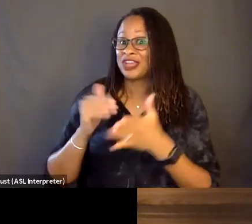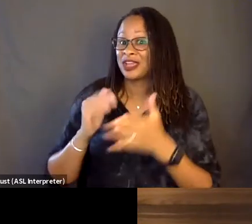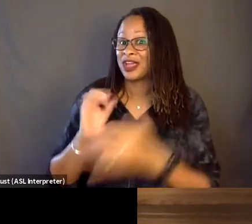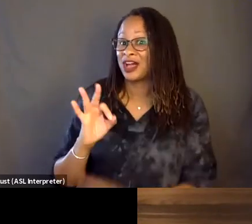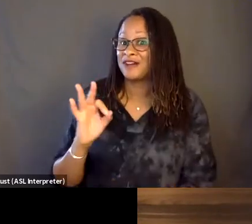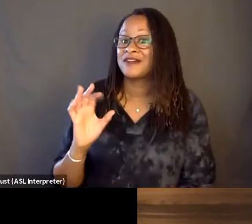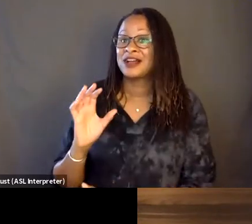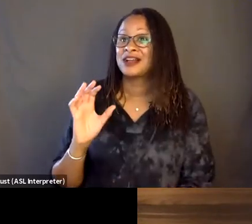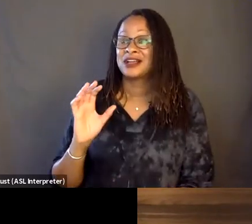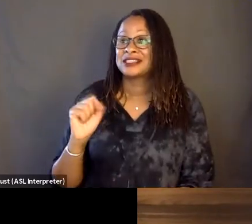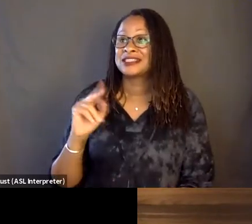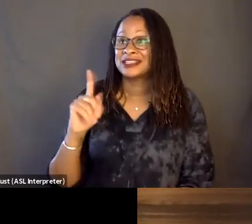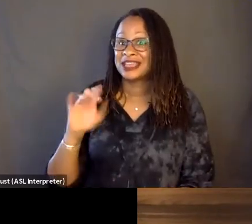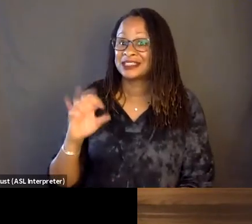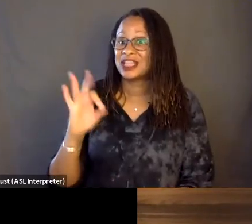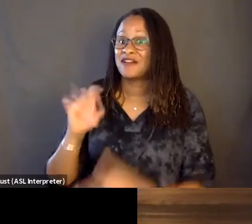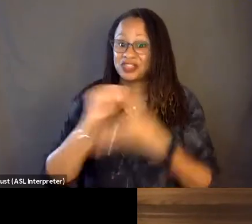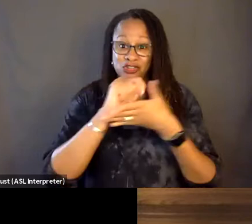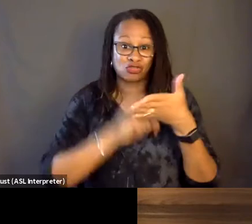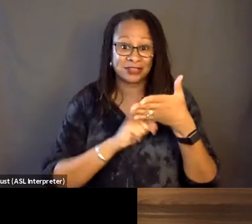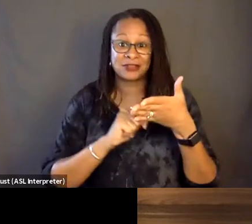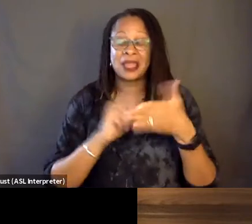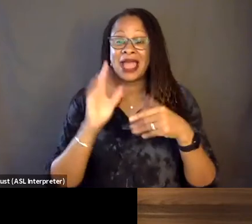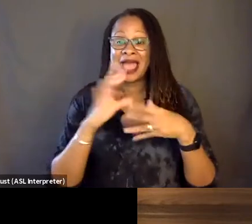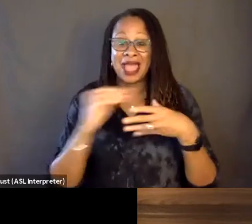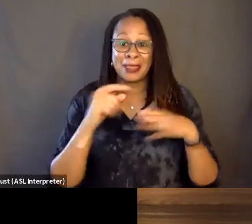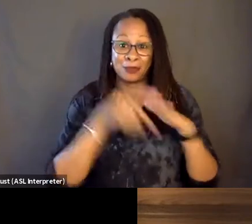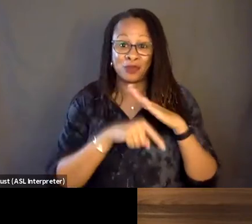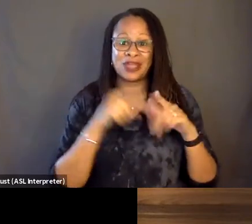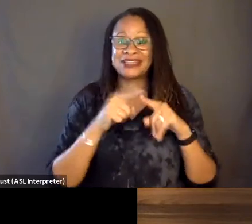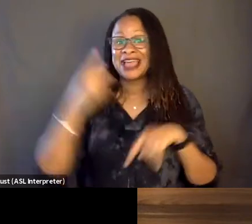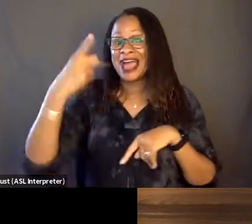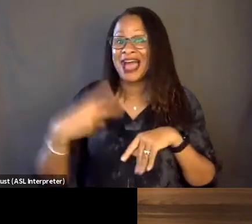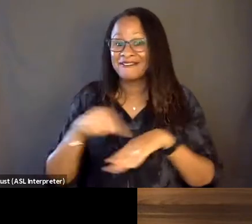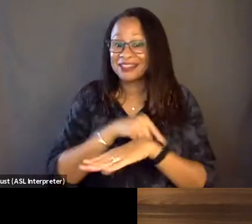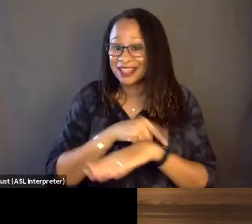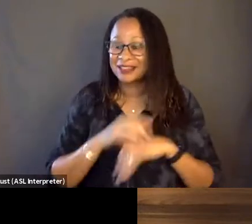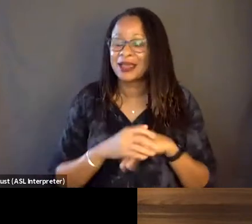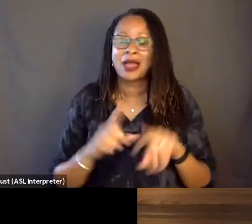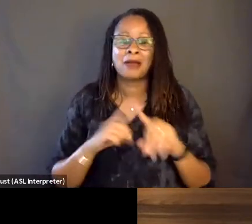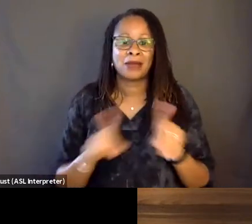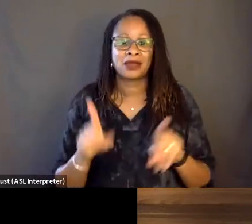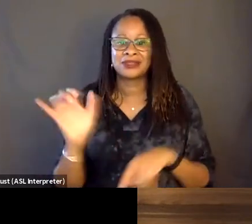and the actual murder is not only about half the length, it was just-- it was like, OK. Now we got this.